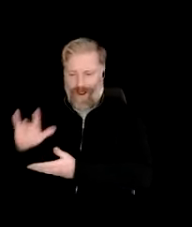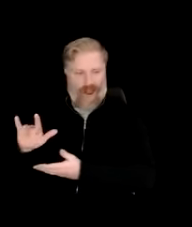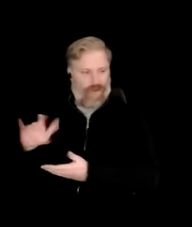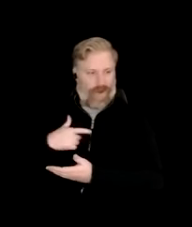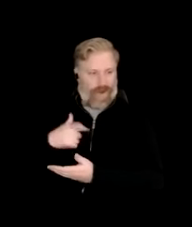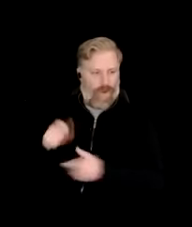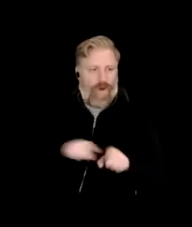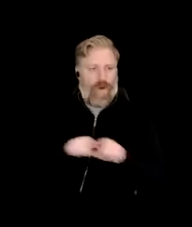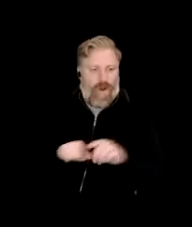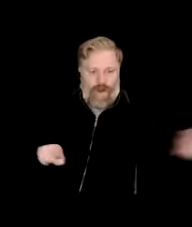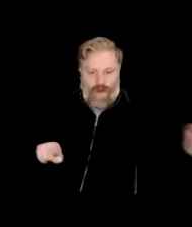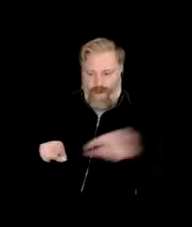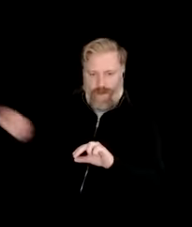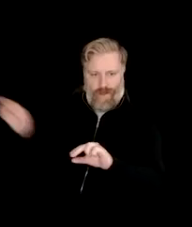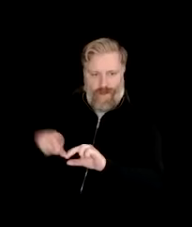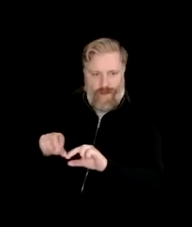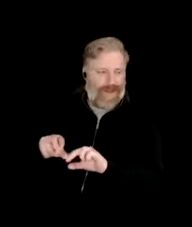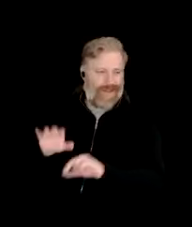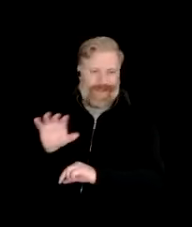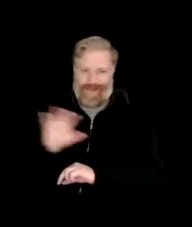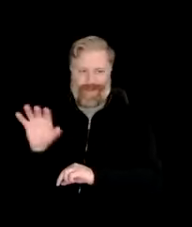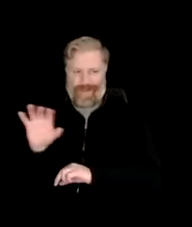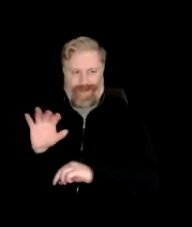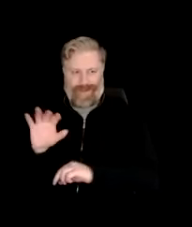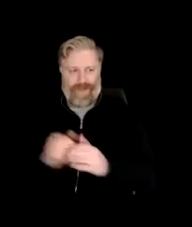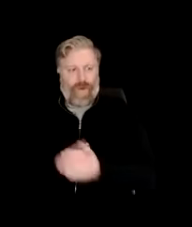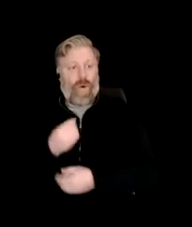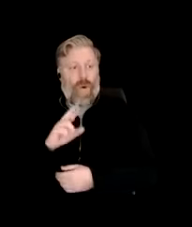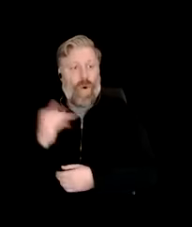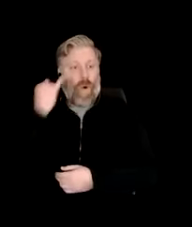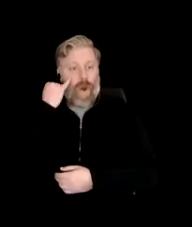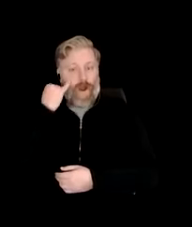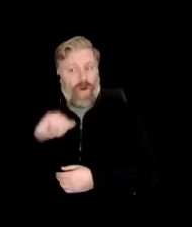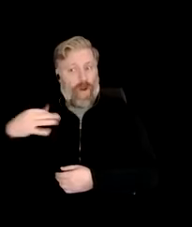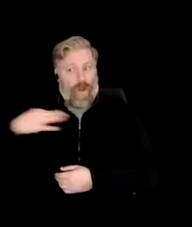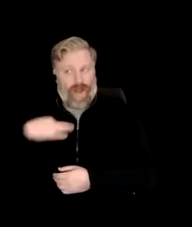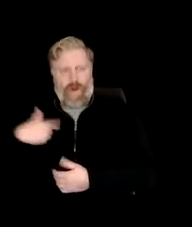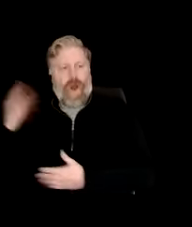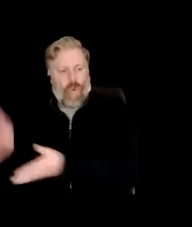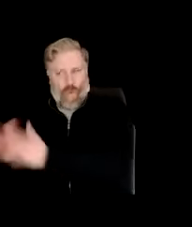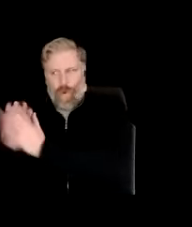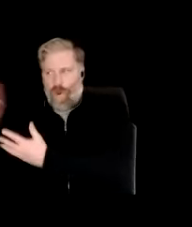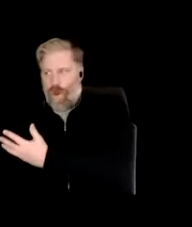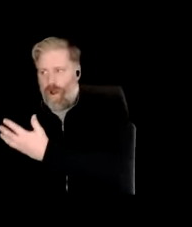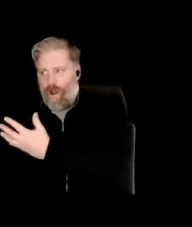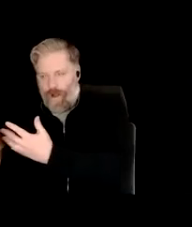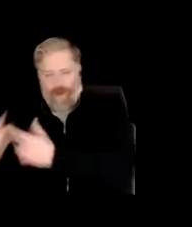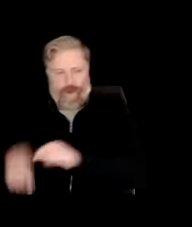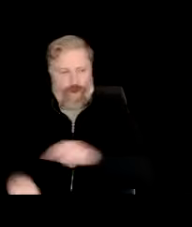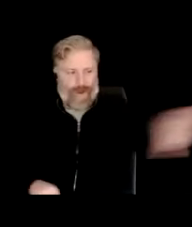or you've already requested it in another pending MRAC application. If you include a given expense in your project budgets,